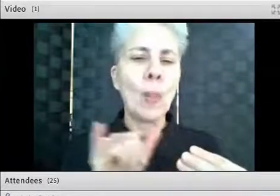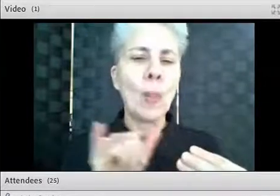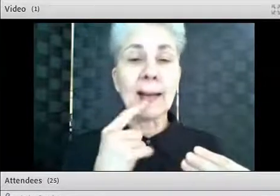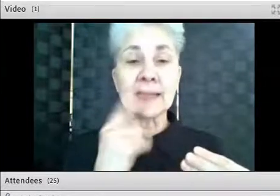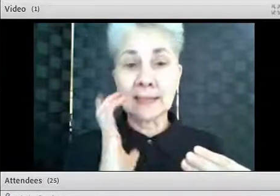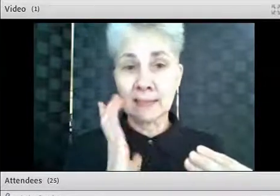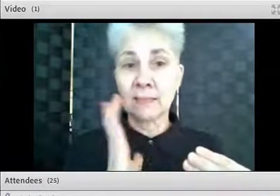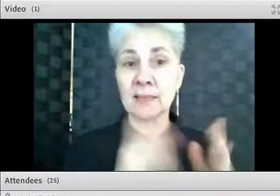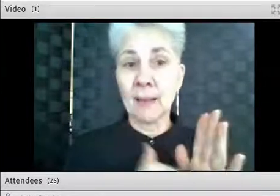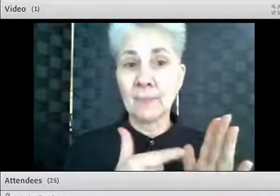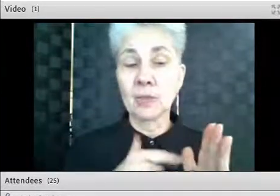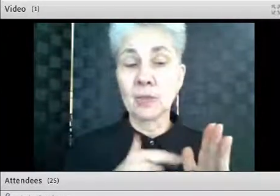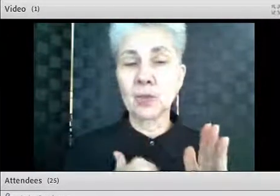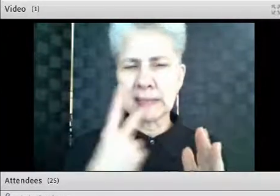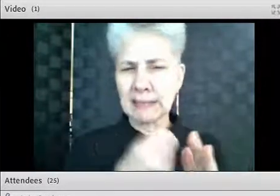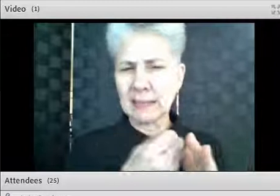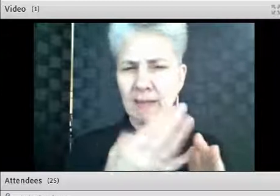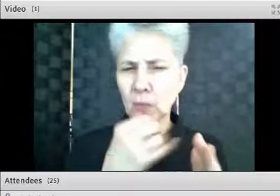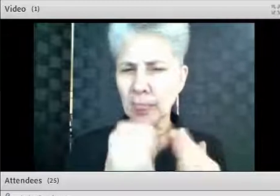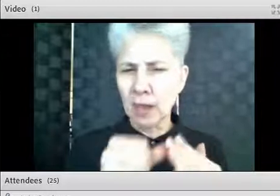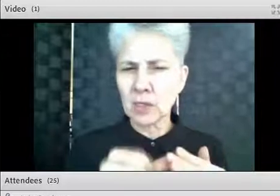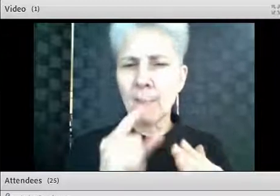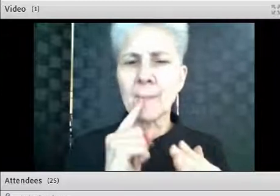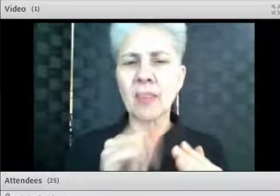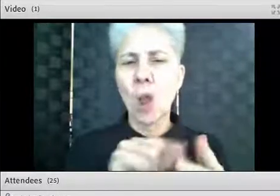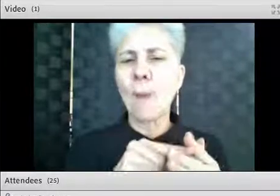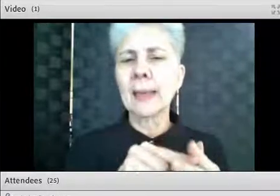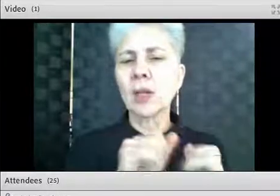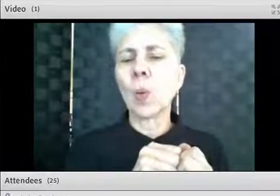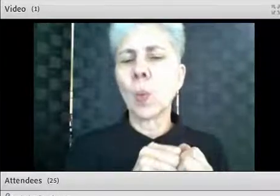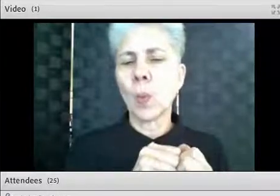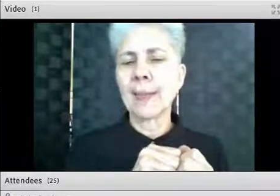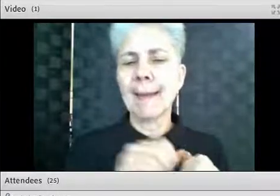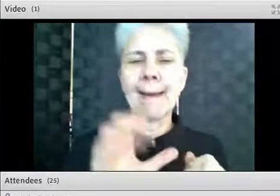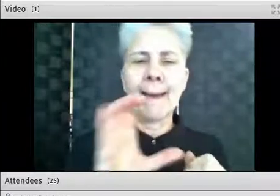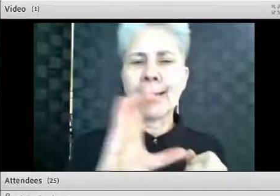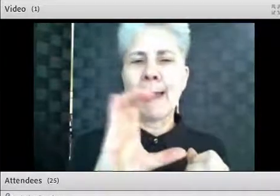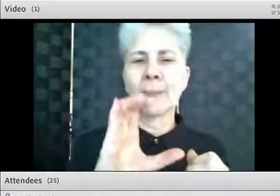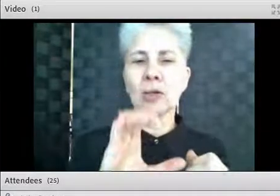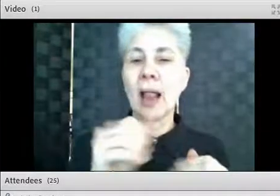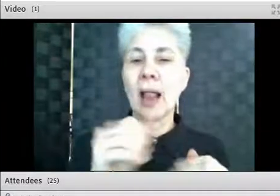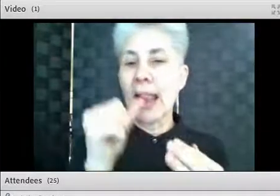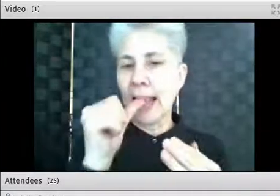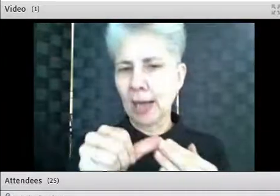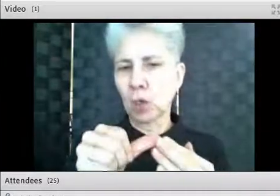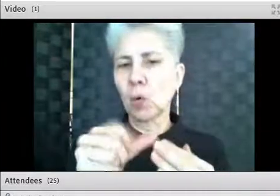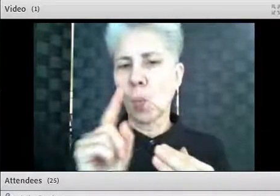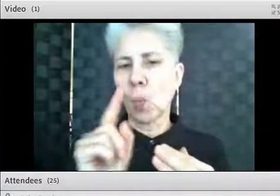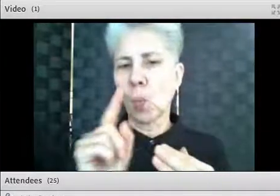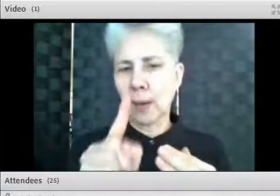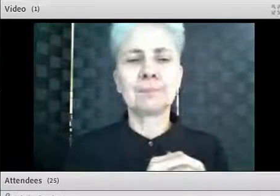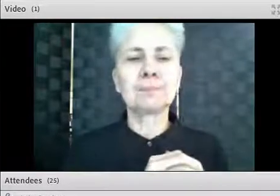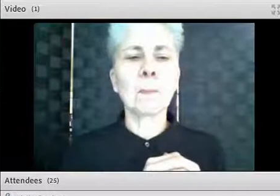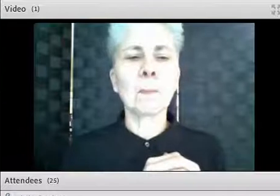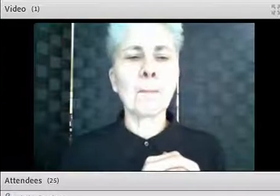but they all begin with a capital -- at least one capital letter beginning. Okay.